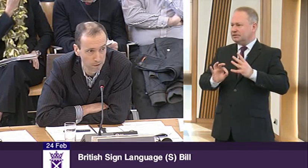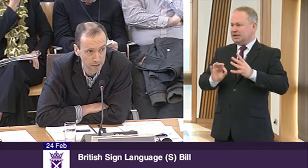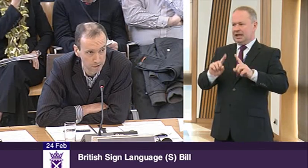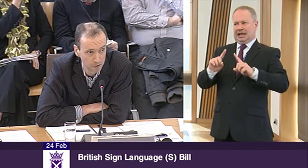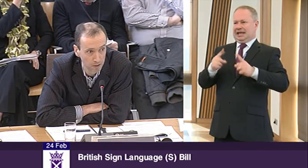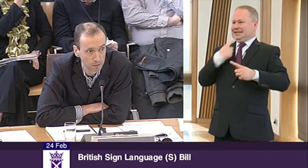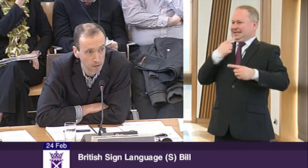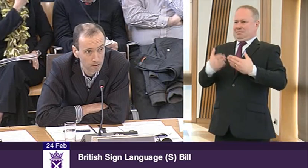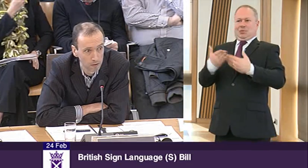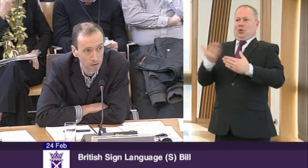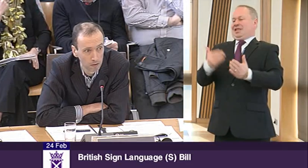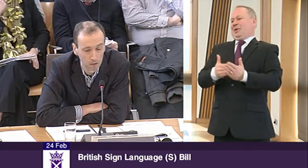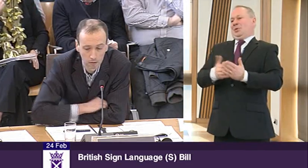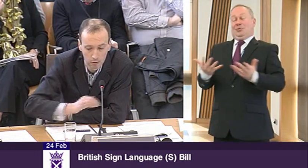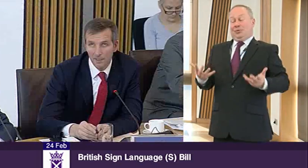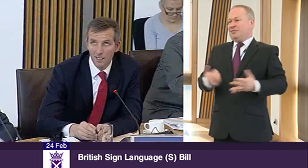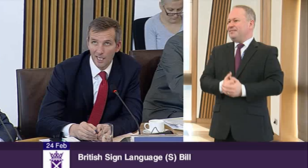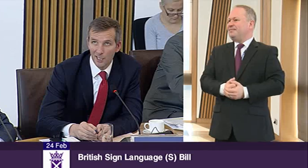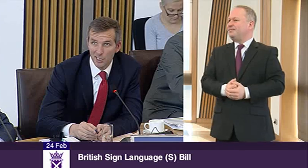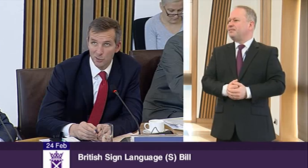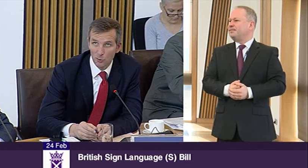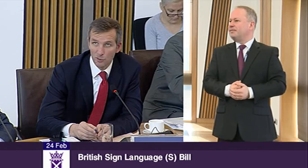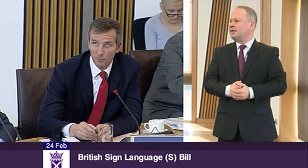that we can go further than that at this time.